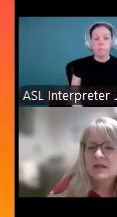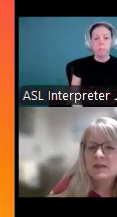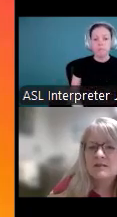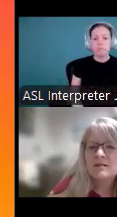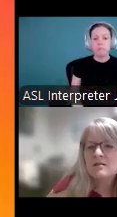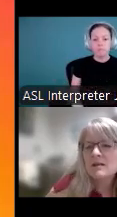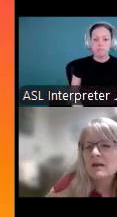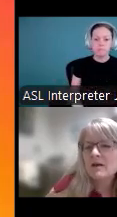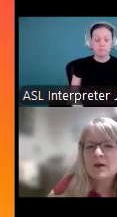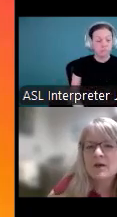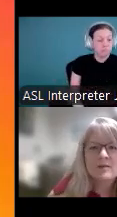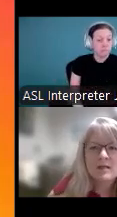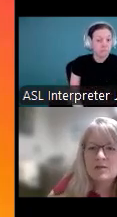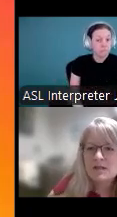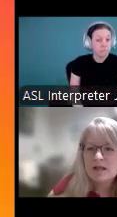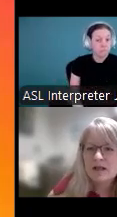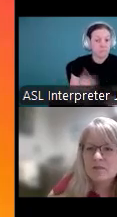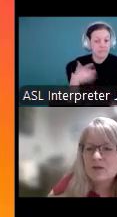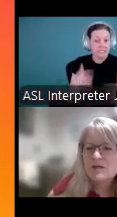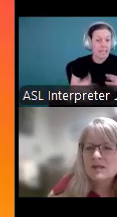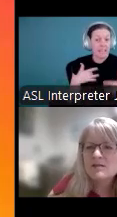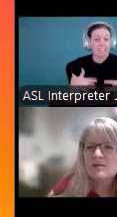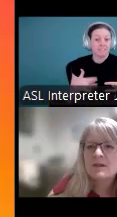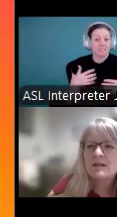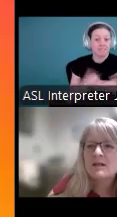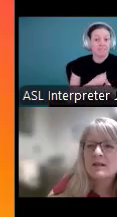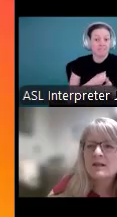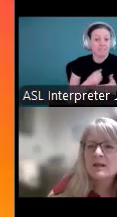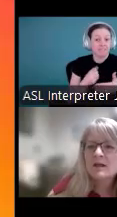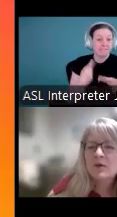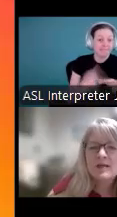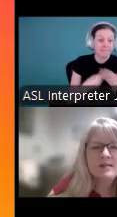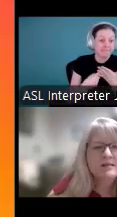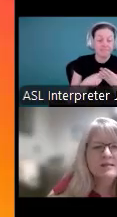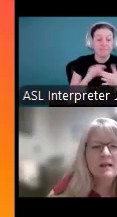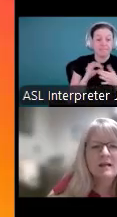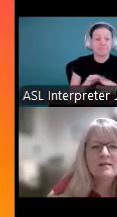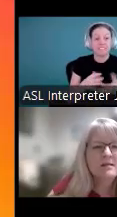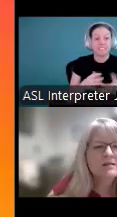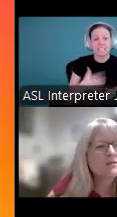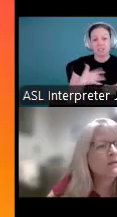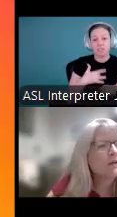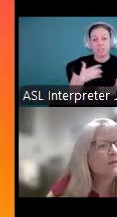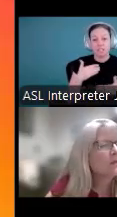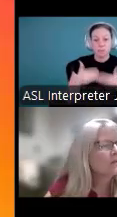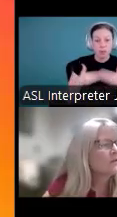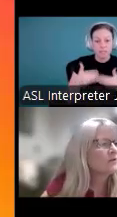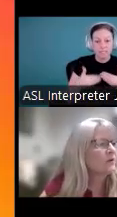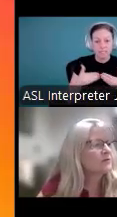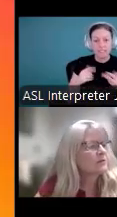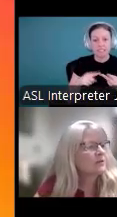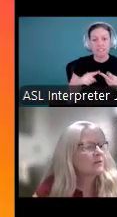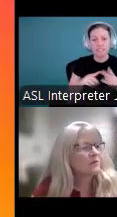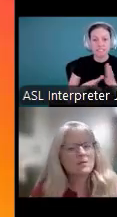excited just to have the conversation today about sensory processing and sensory development throughout those